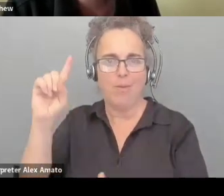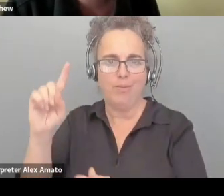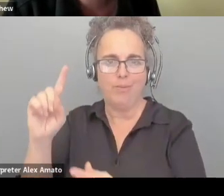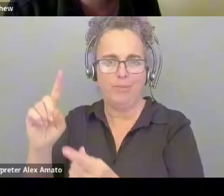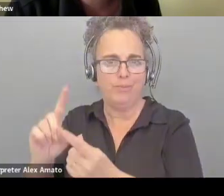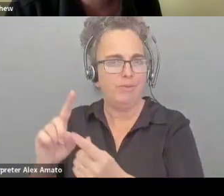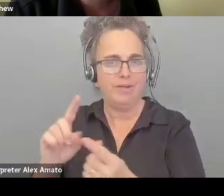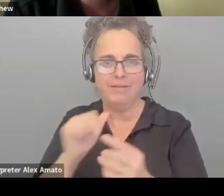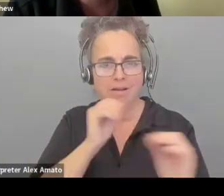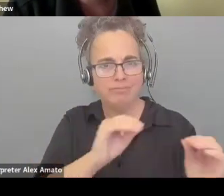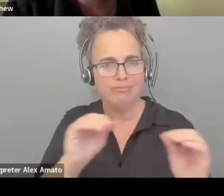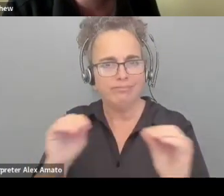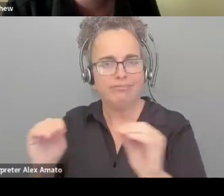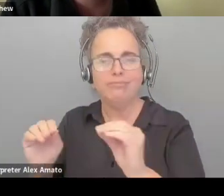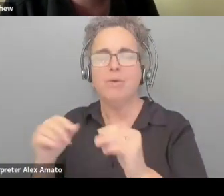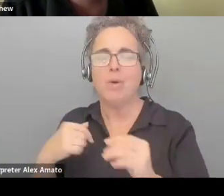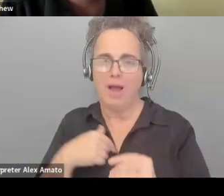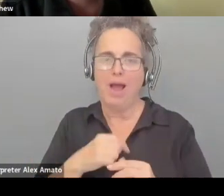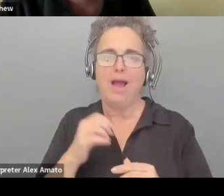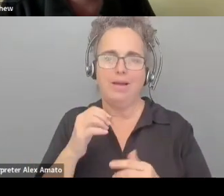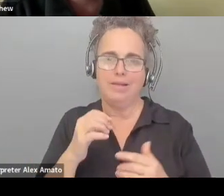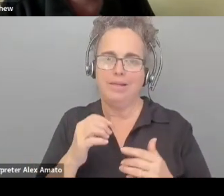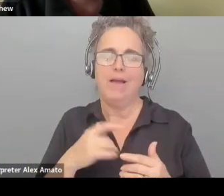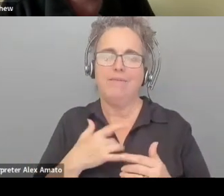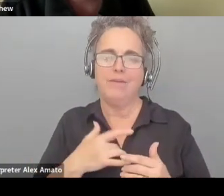that we will see history repeating in various ways,